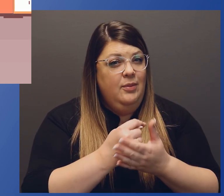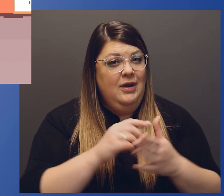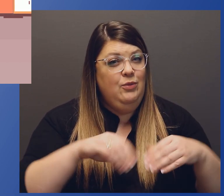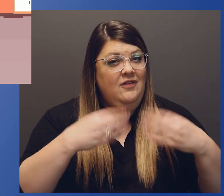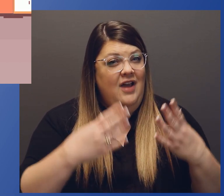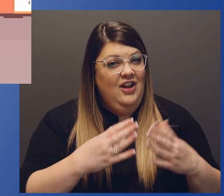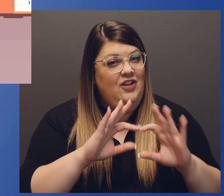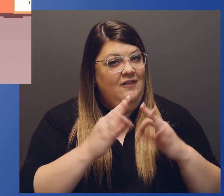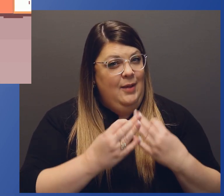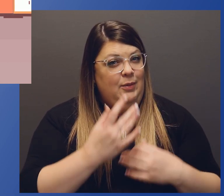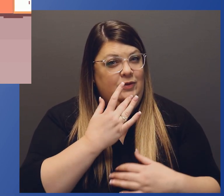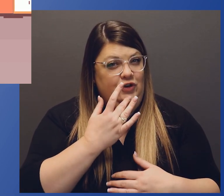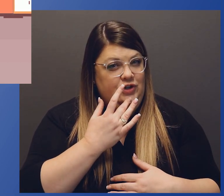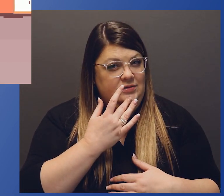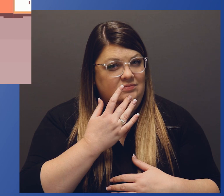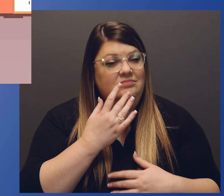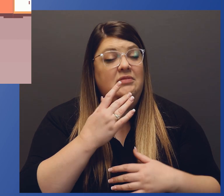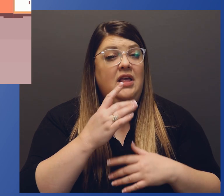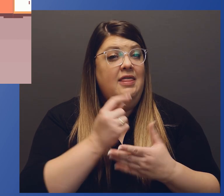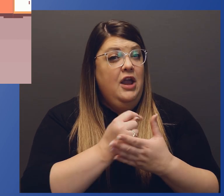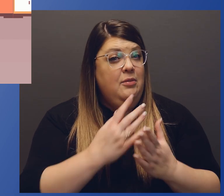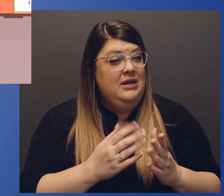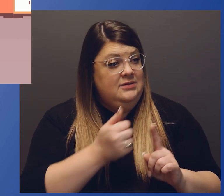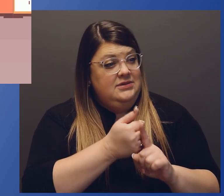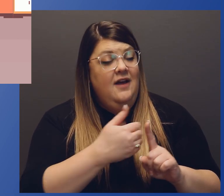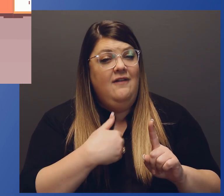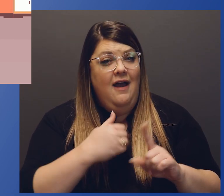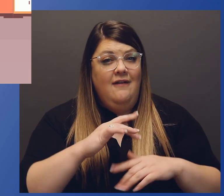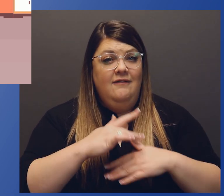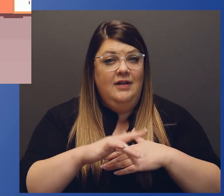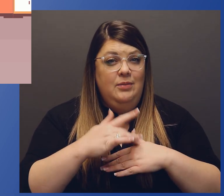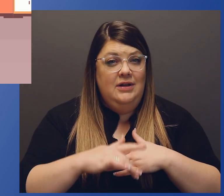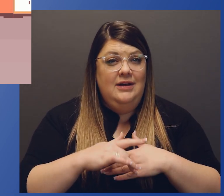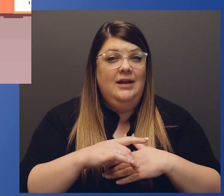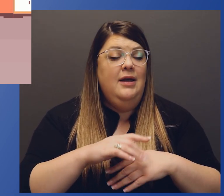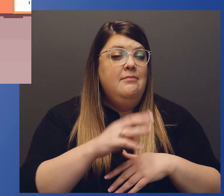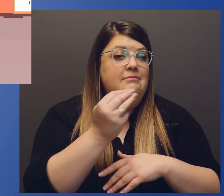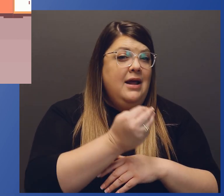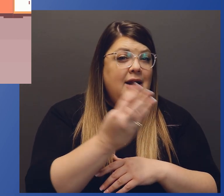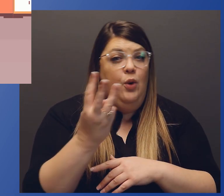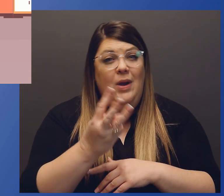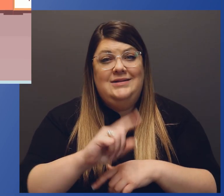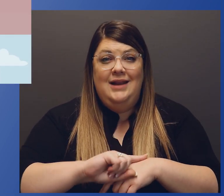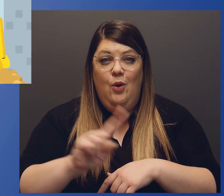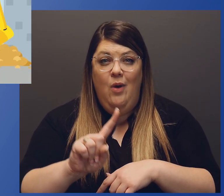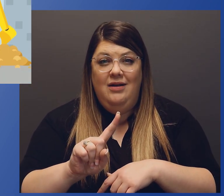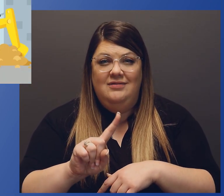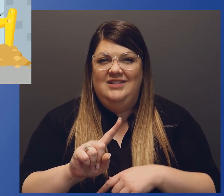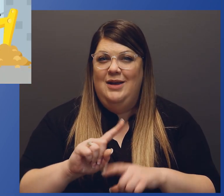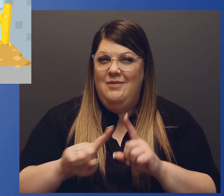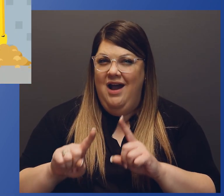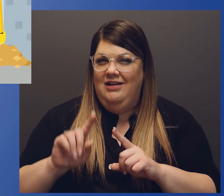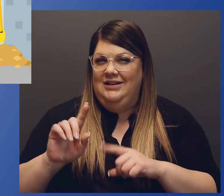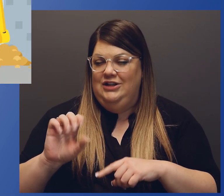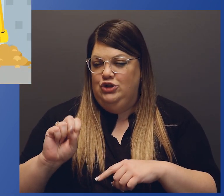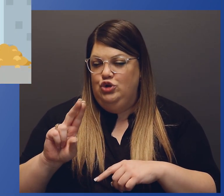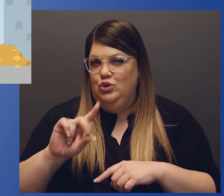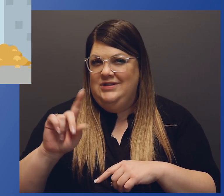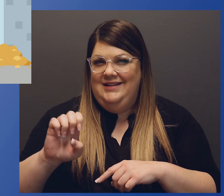on Monday and Wednesday at 1:00 p.m. Susie's mom cannot leave her job each week, and does not want to take Susie out of school.